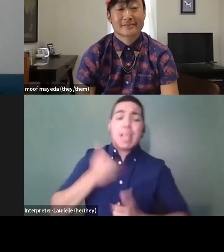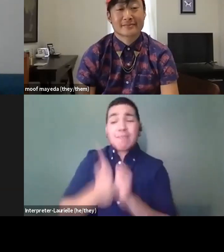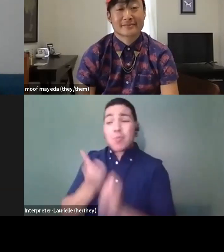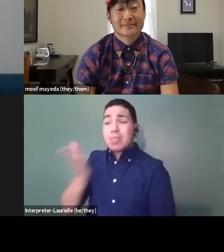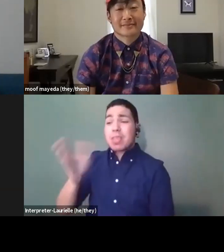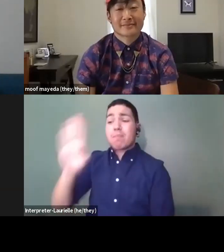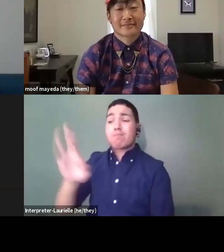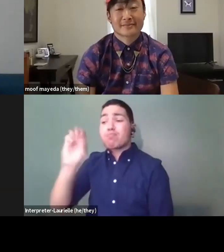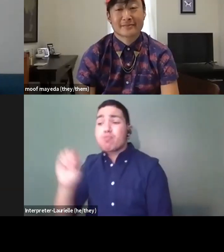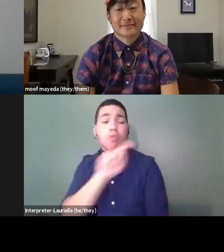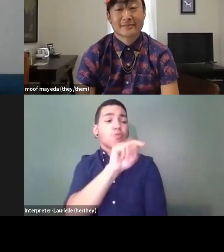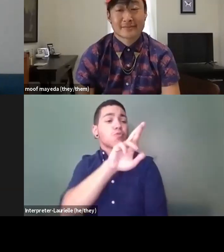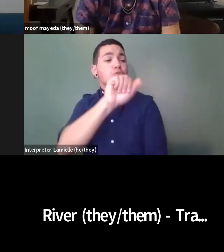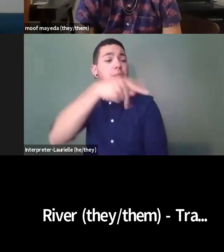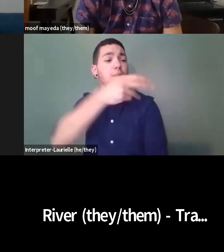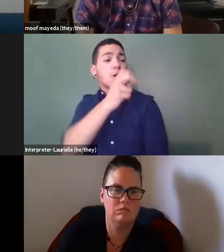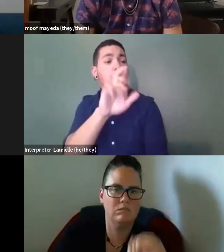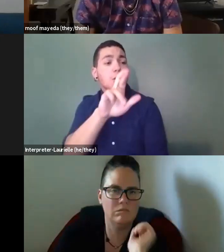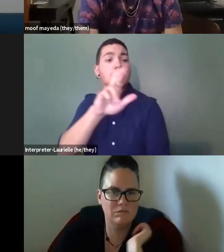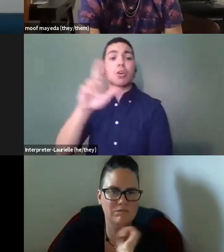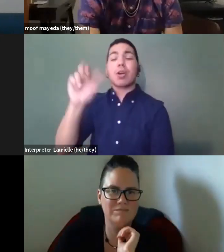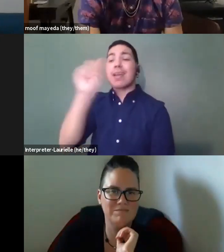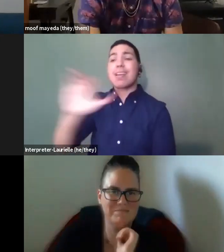All right.